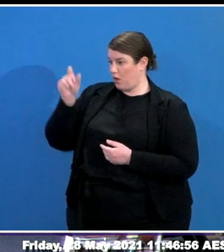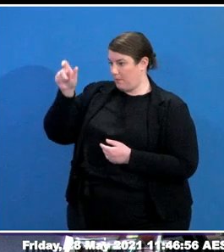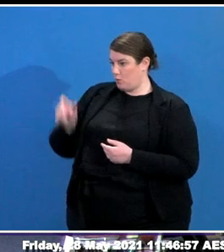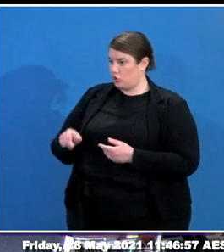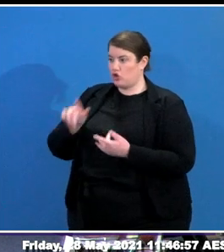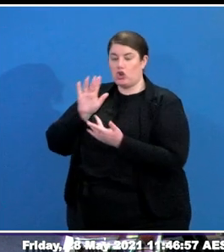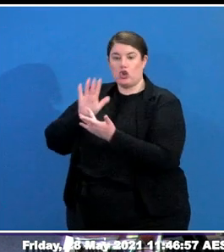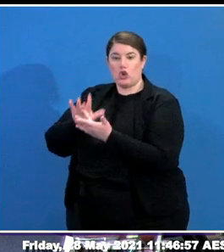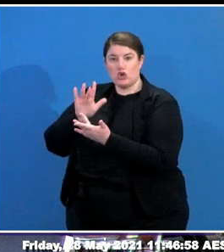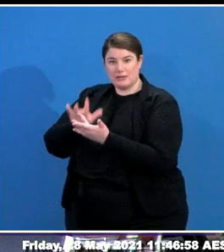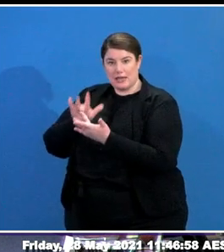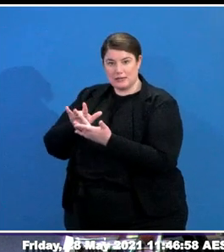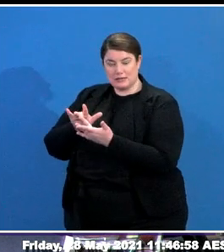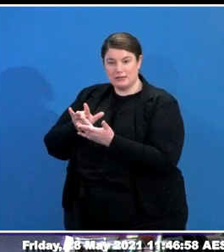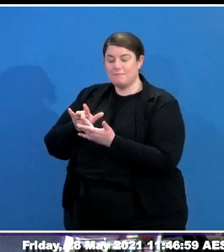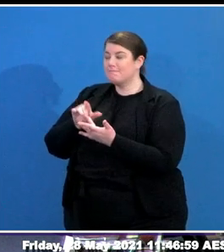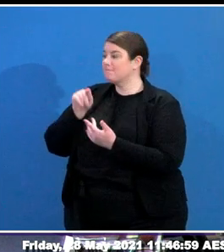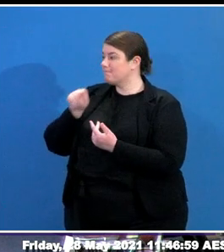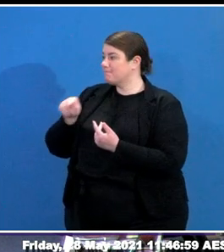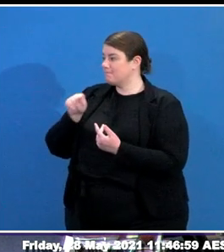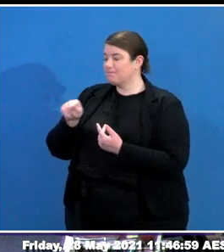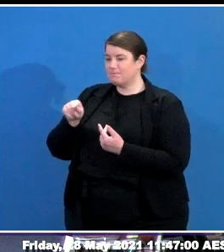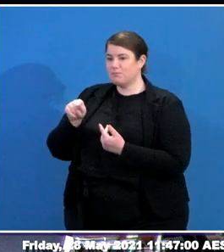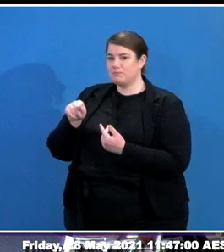primary point of contact is risky.